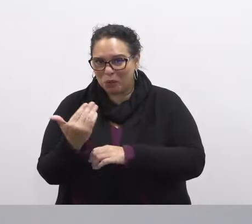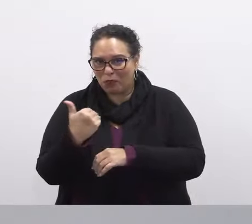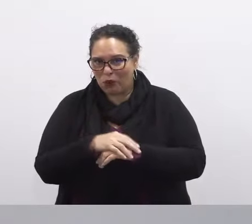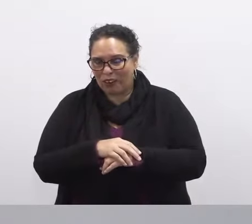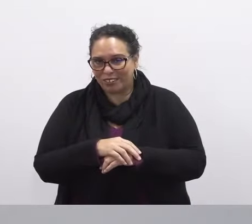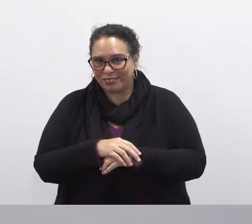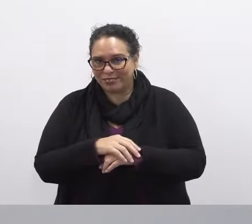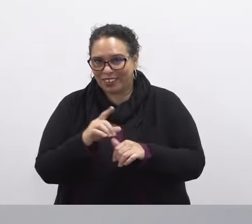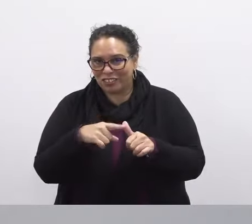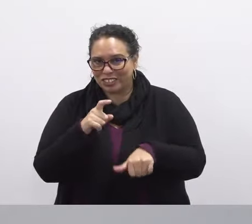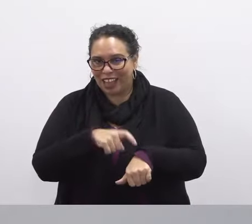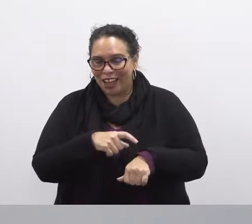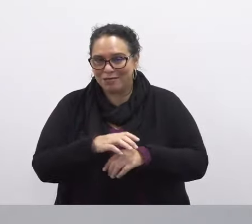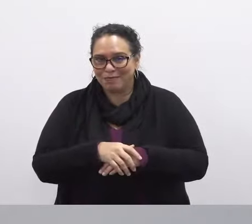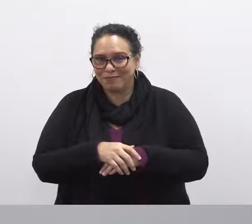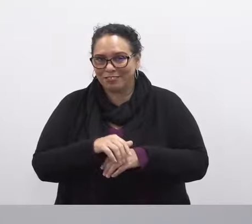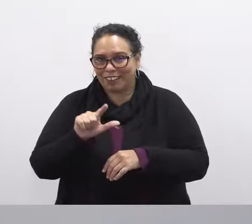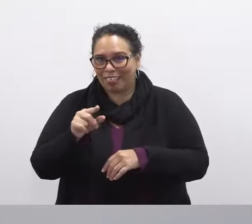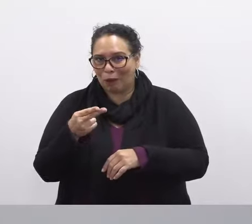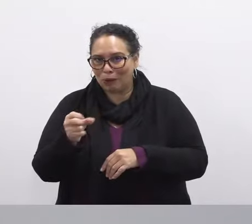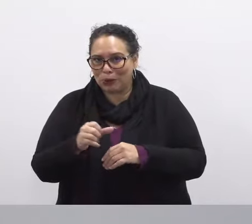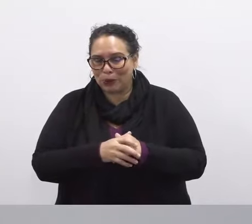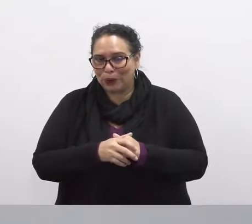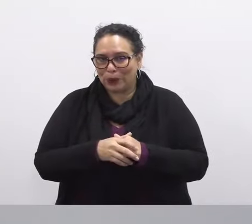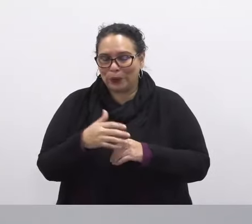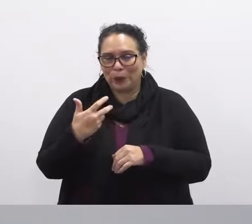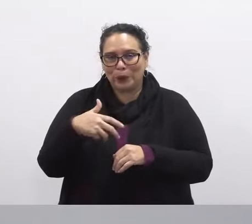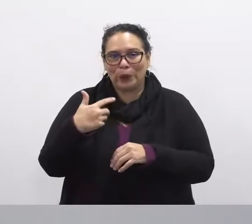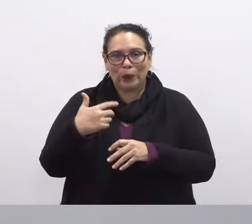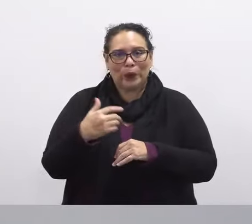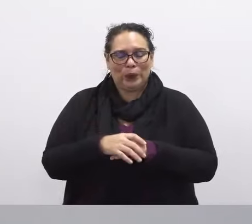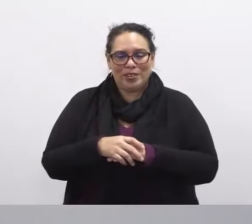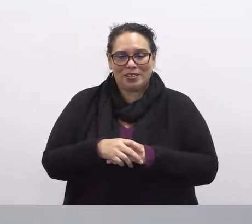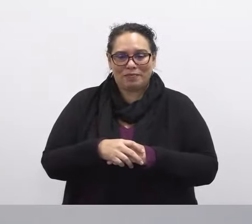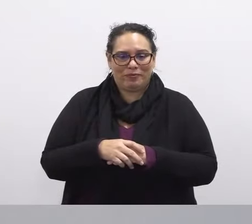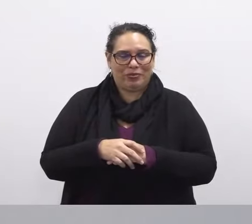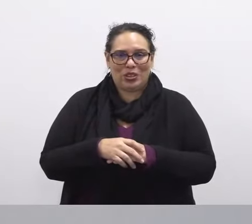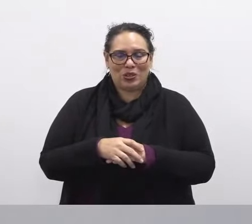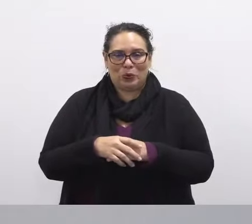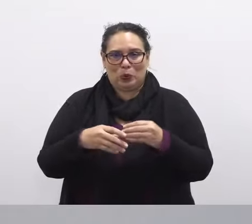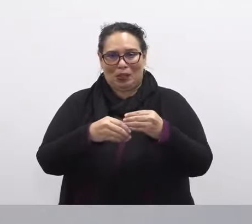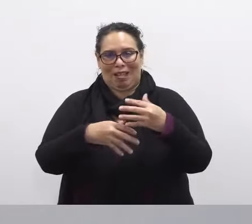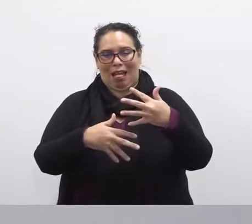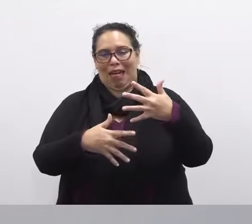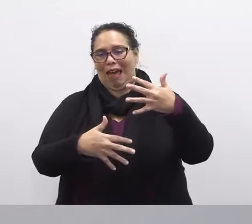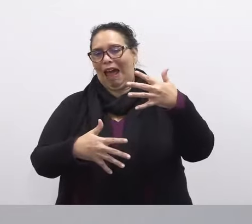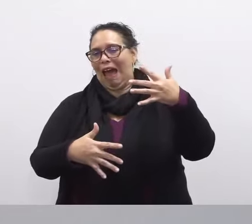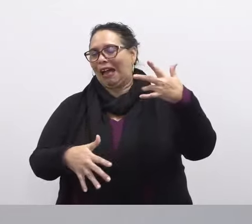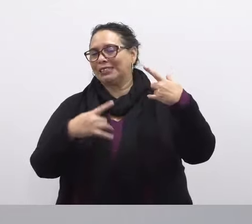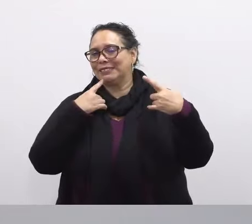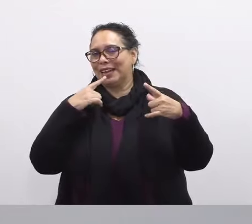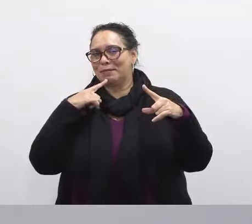So this was everybody's first time out and with a long list of accomplishments and awards.